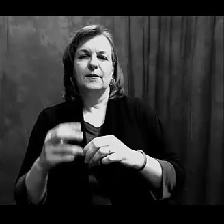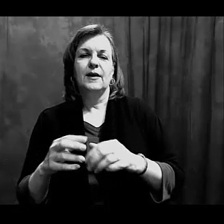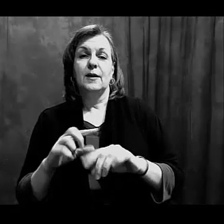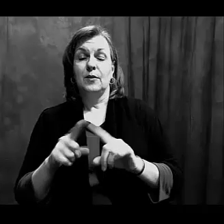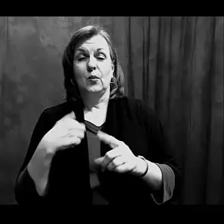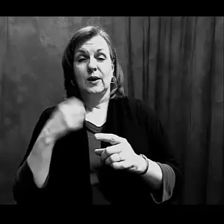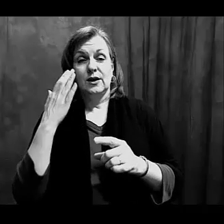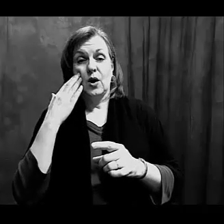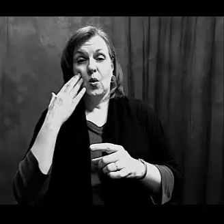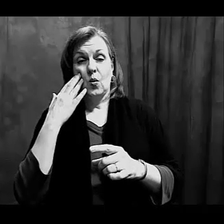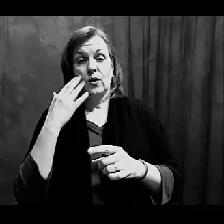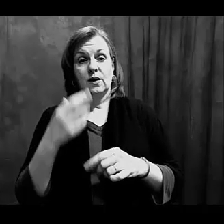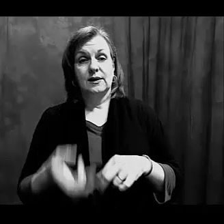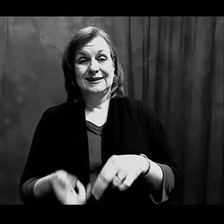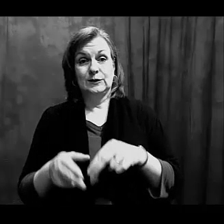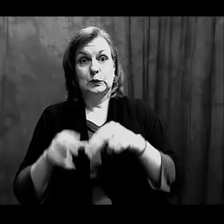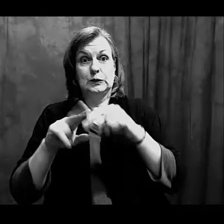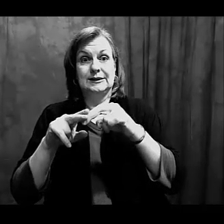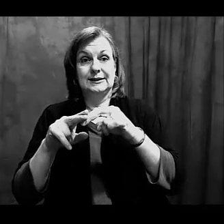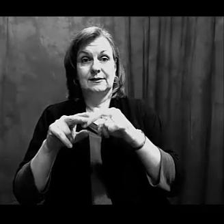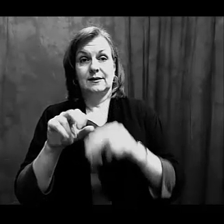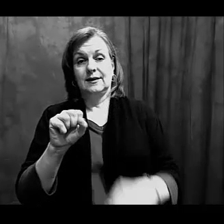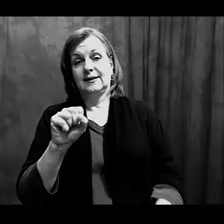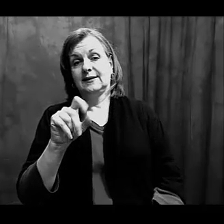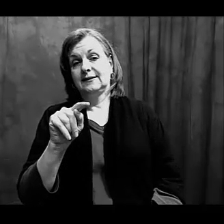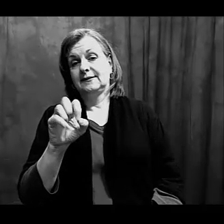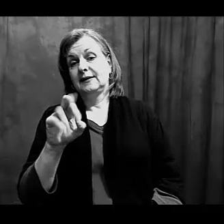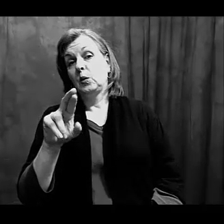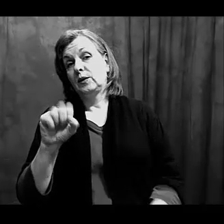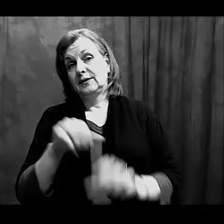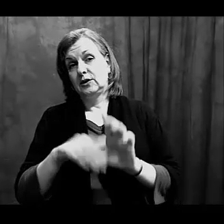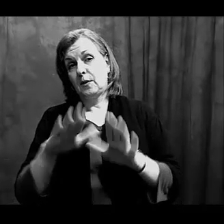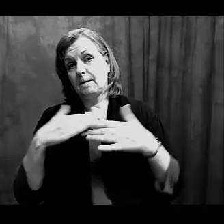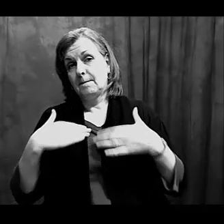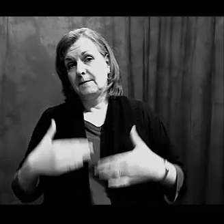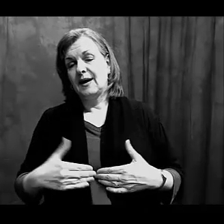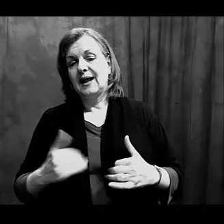and we know that a buildup of steroids in the system can actually have some pretty serious